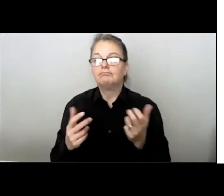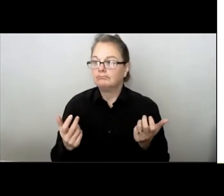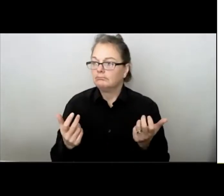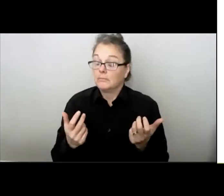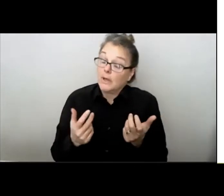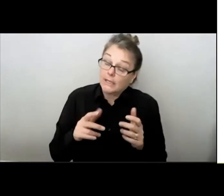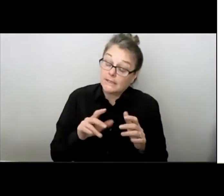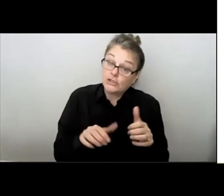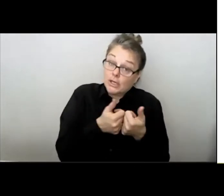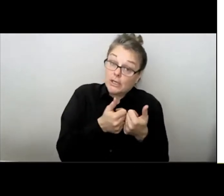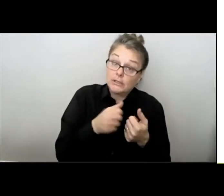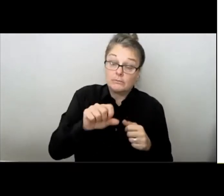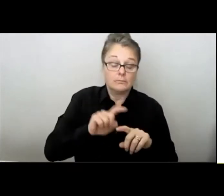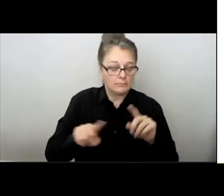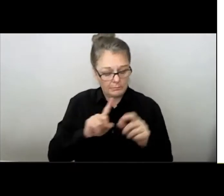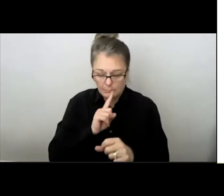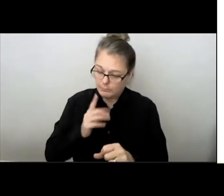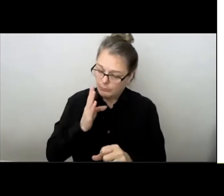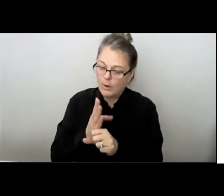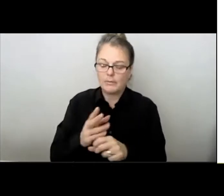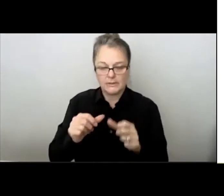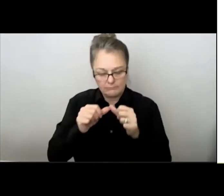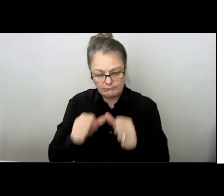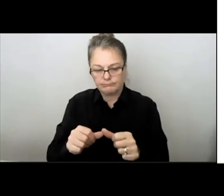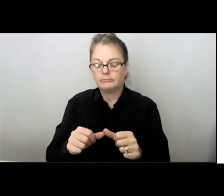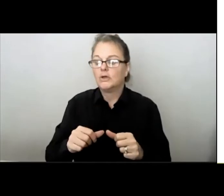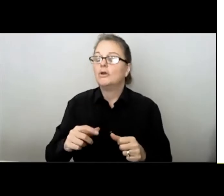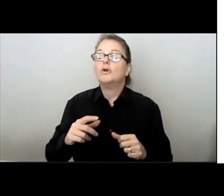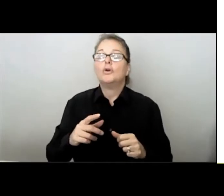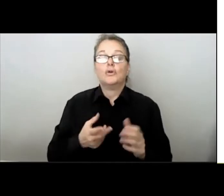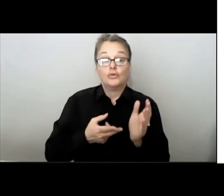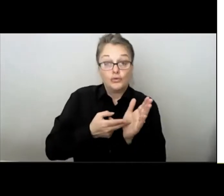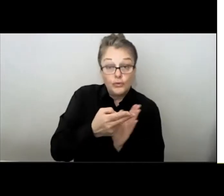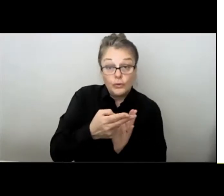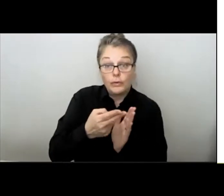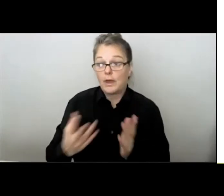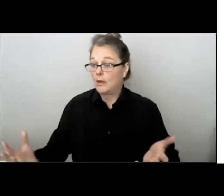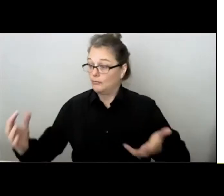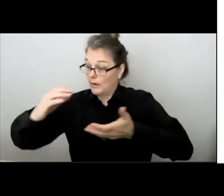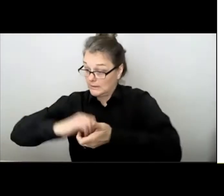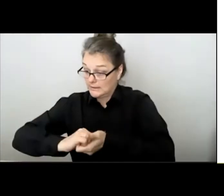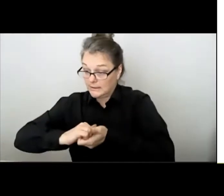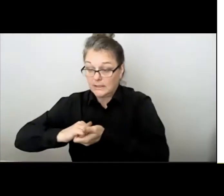AND THE CHALLENGE OF TRUTH AND RECONCILIATION REAL IN OUR COMMUNITIES.